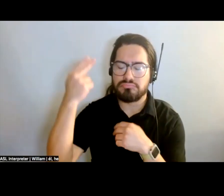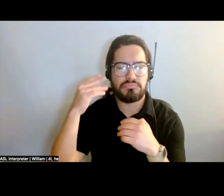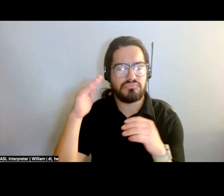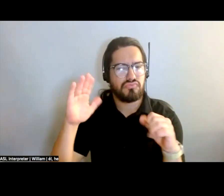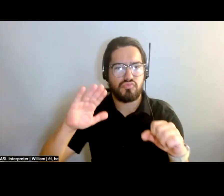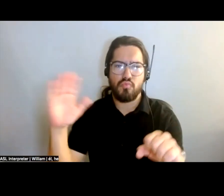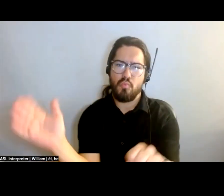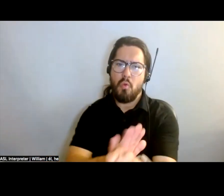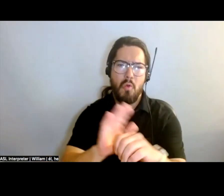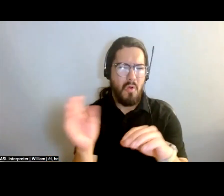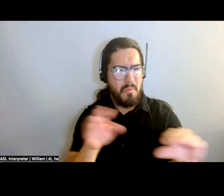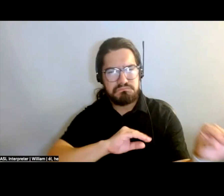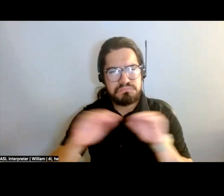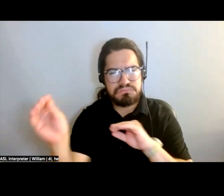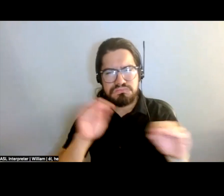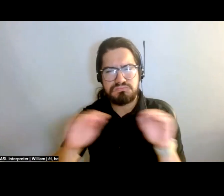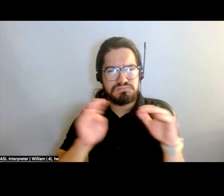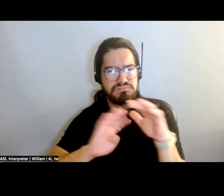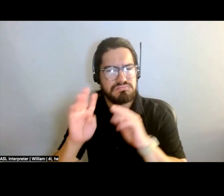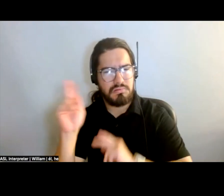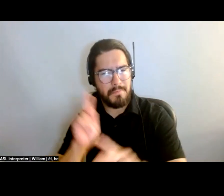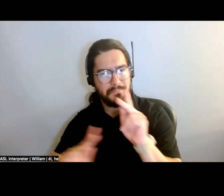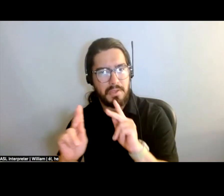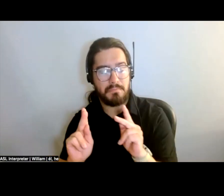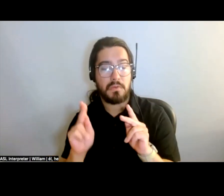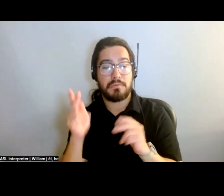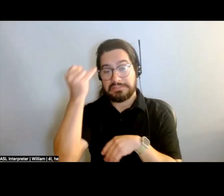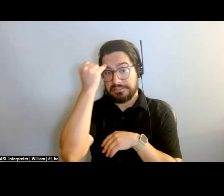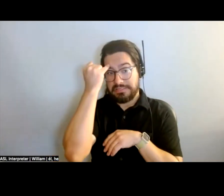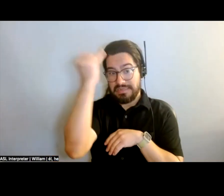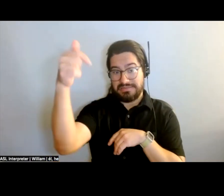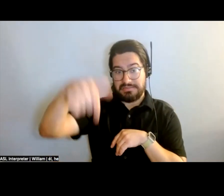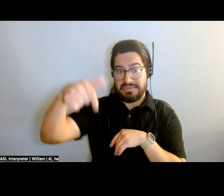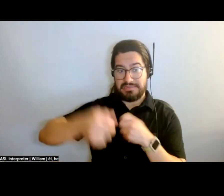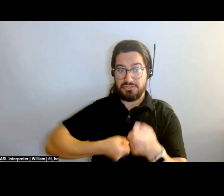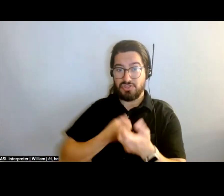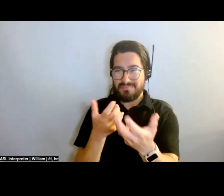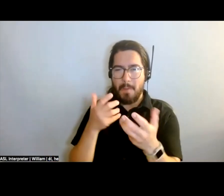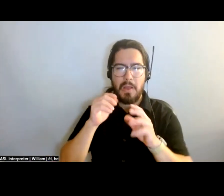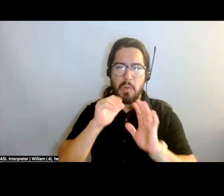So basically, the idea of this poem was to—or not this poem, this anthology—was to show